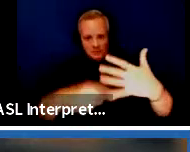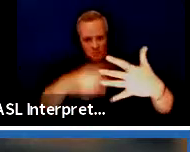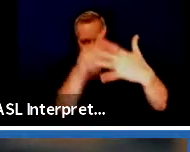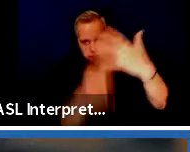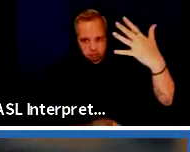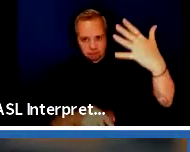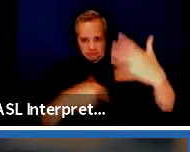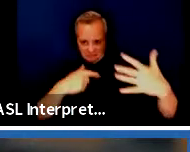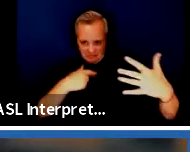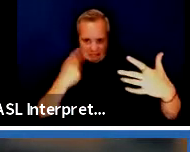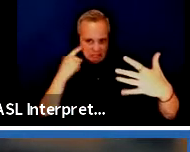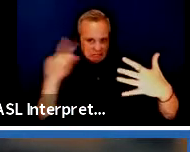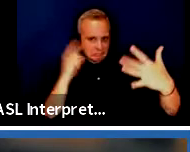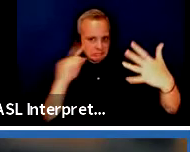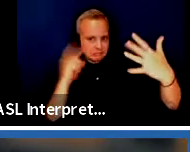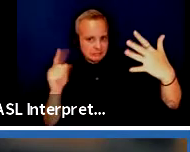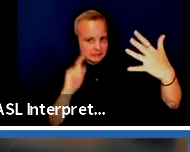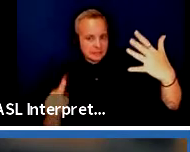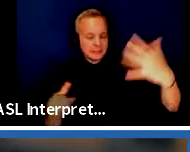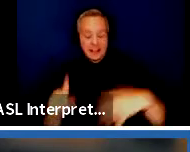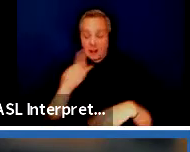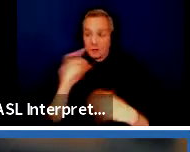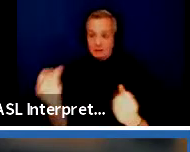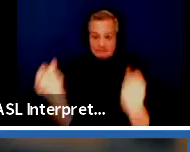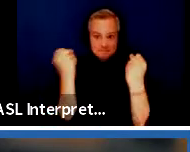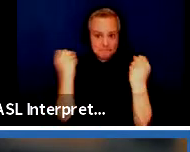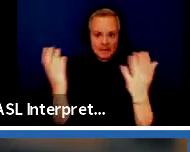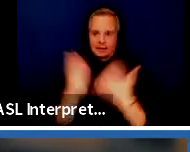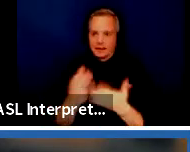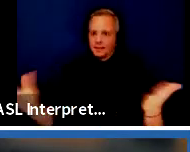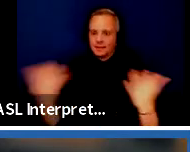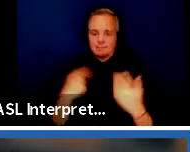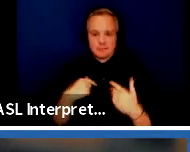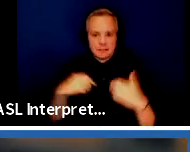OPPORTUNITIES TO TRY SO MANY THINGS, MOSTLY BECAUSE PEOPLE